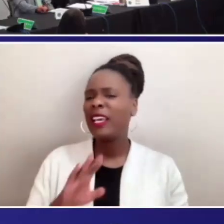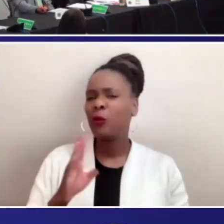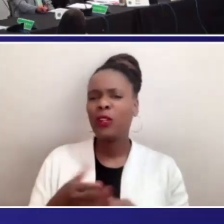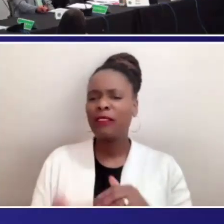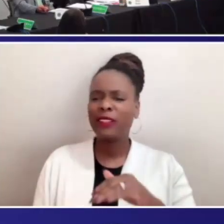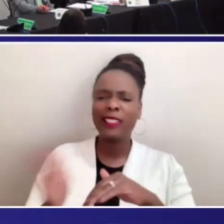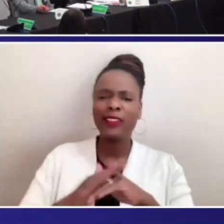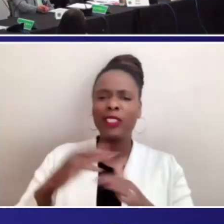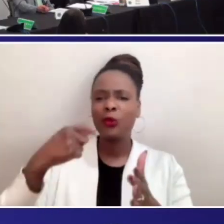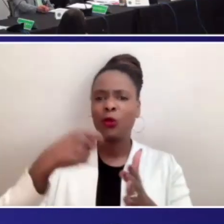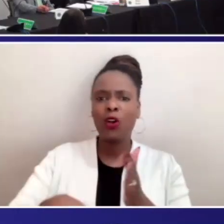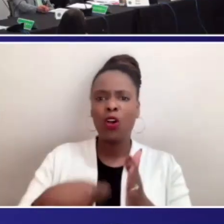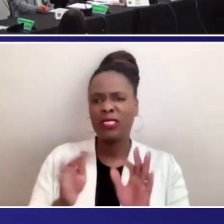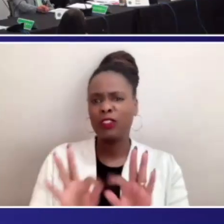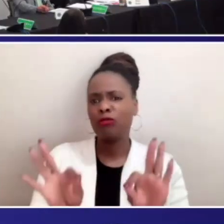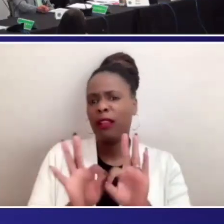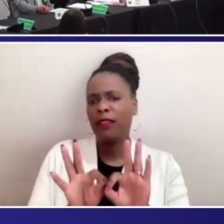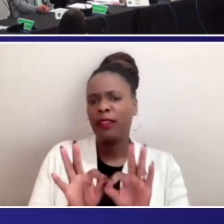for us. So we just don't want to be too nitpicky on it.